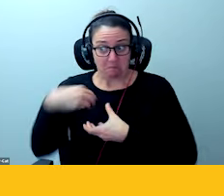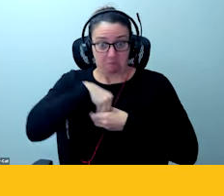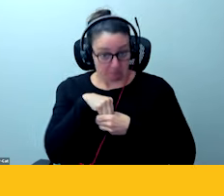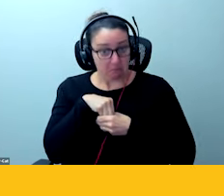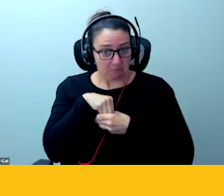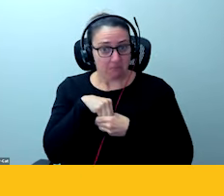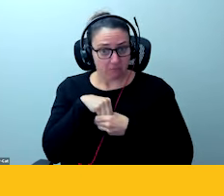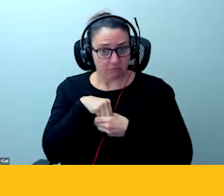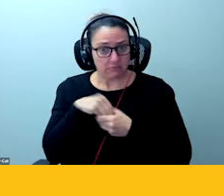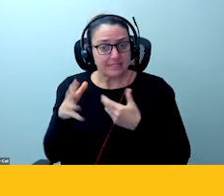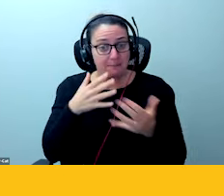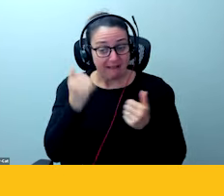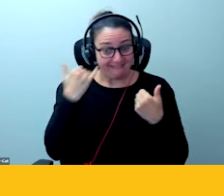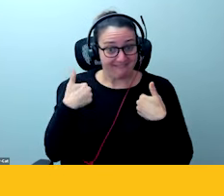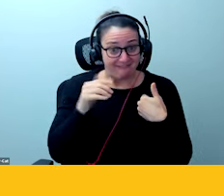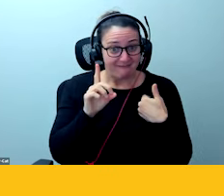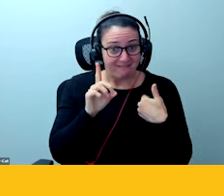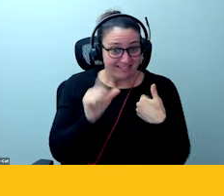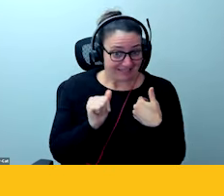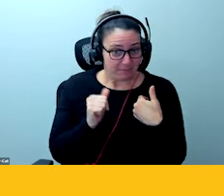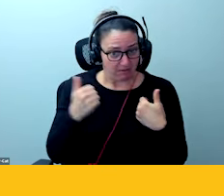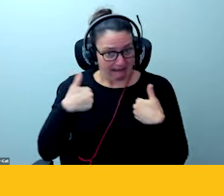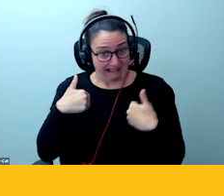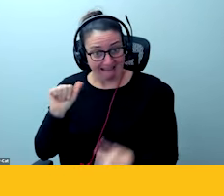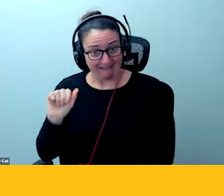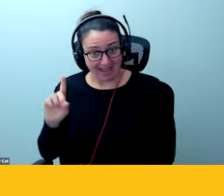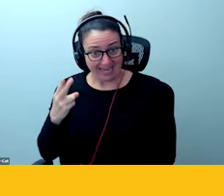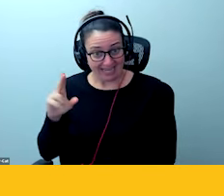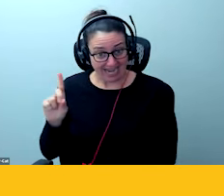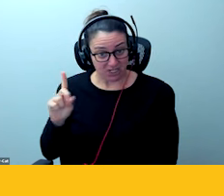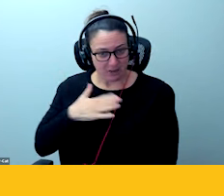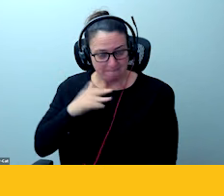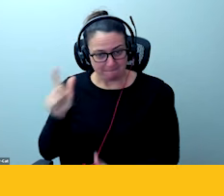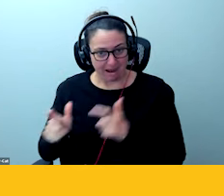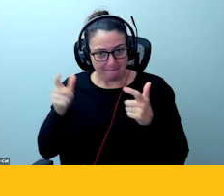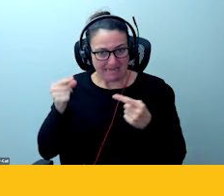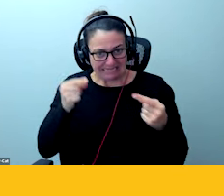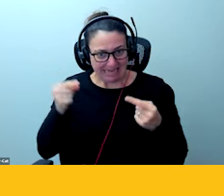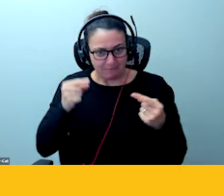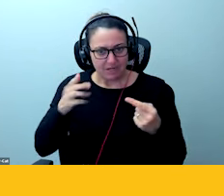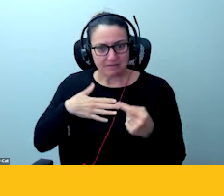with disabilities, as a professional with ADHD, my biggest enemy is my executive dysfunction.